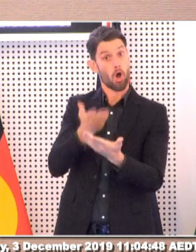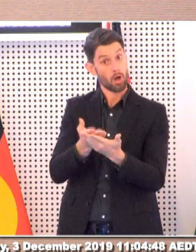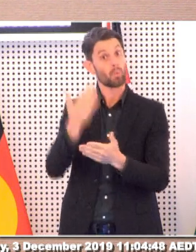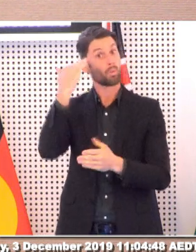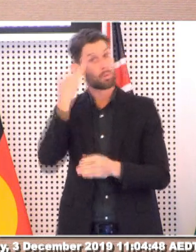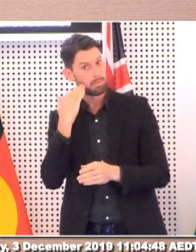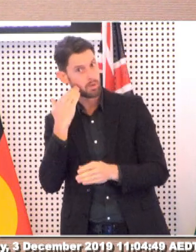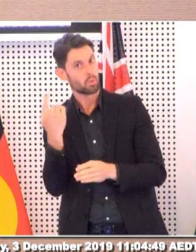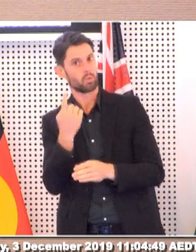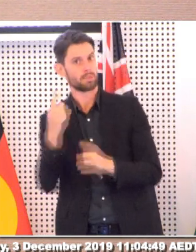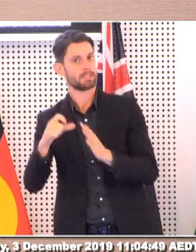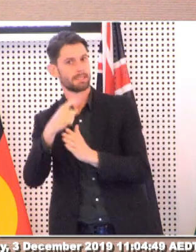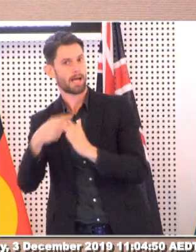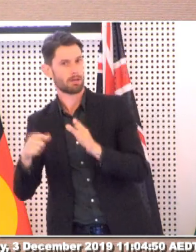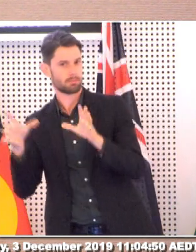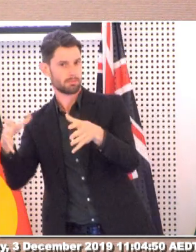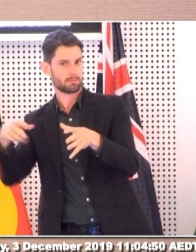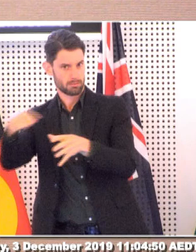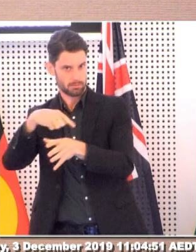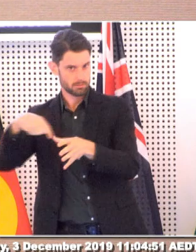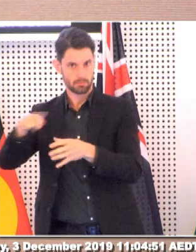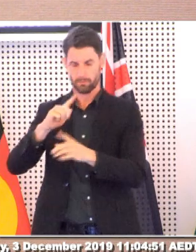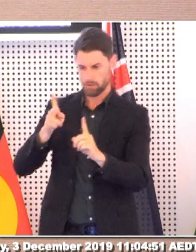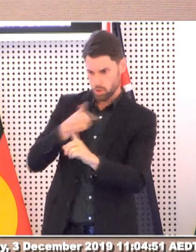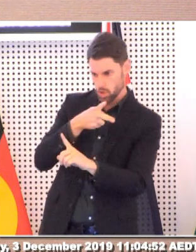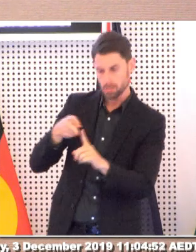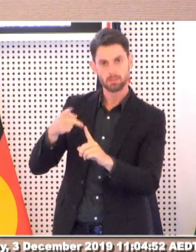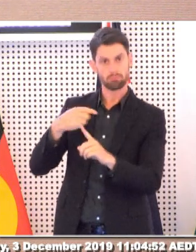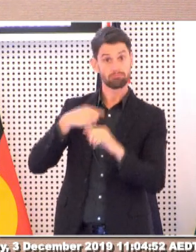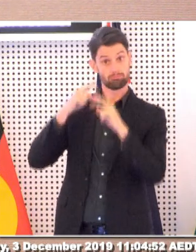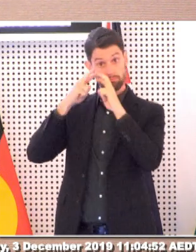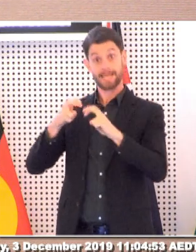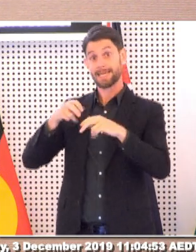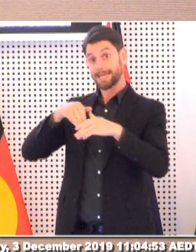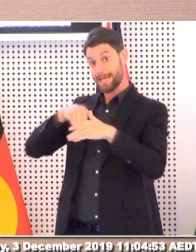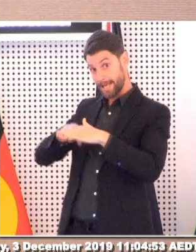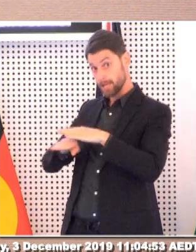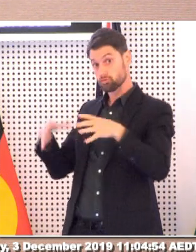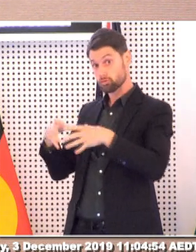And it was looking both in and outside of group home settings as well.